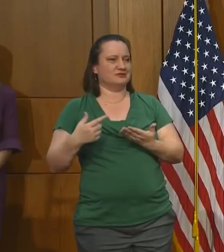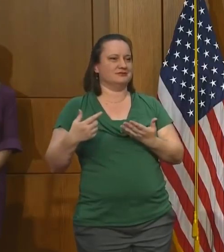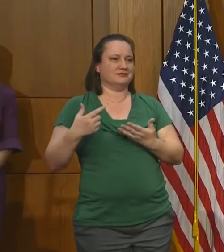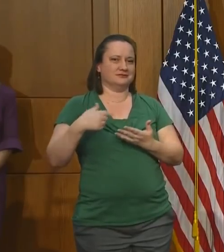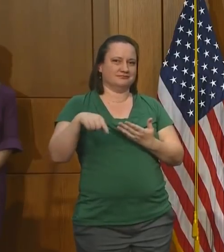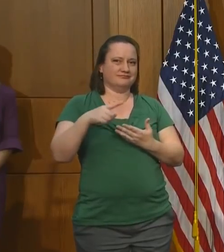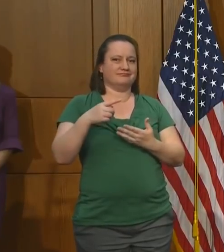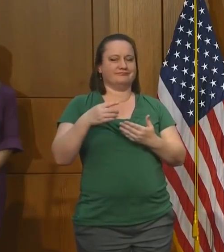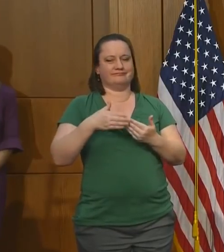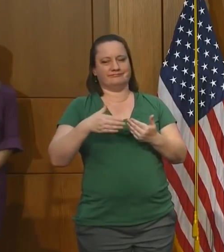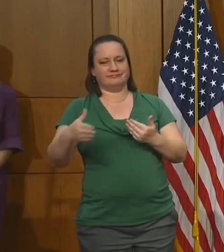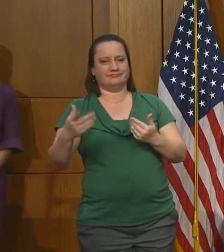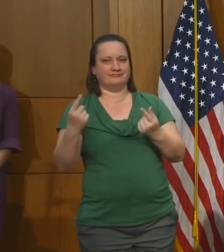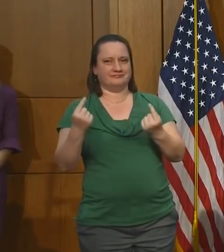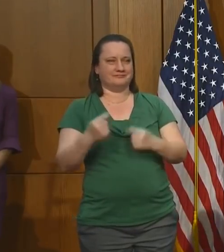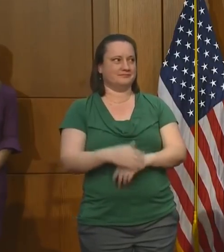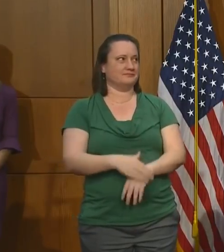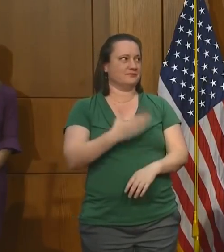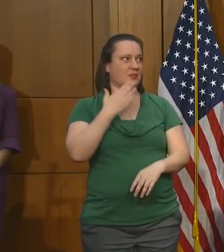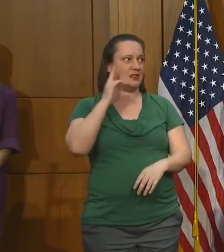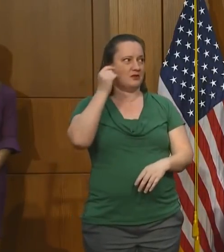OUR DISCUSSIONS AND WHAT WE ARE